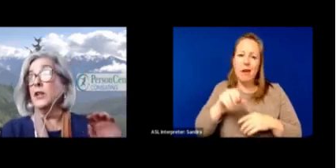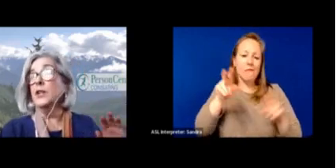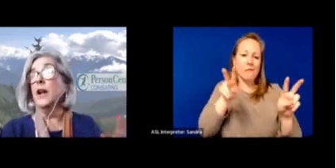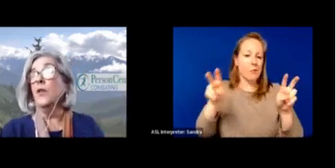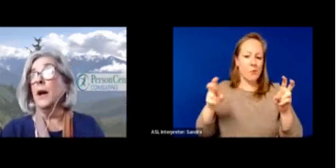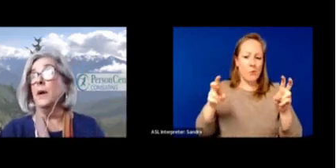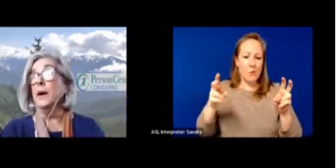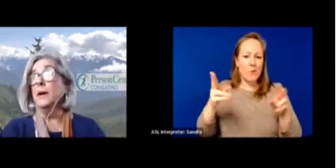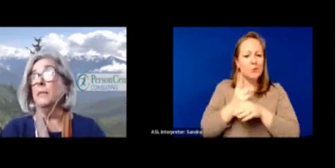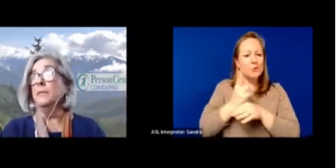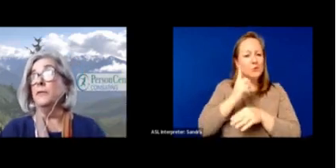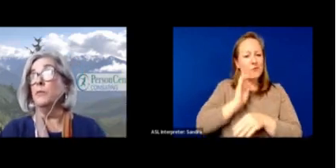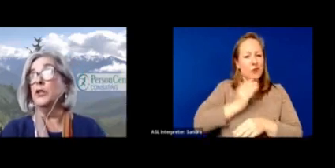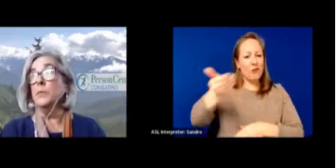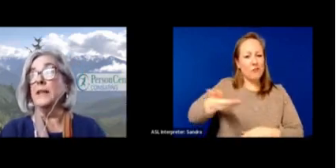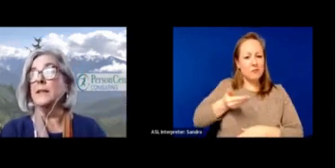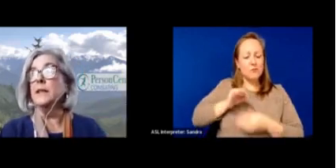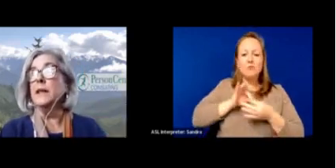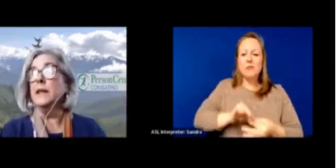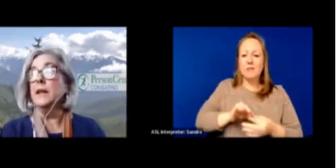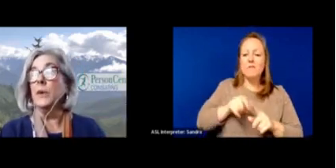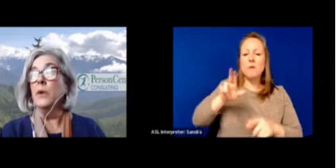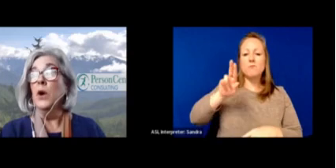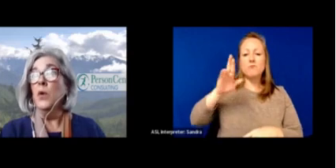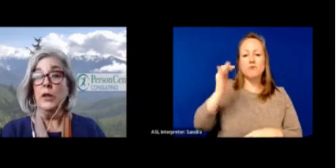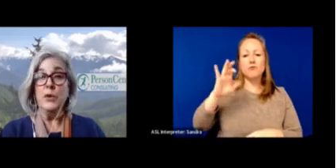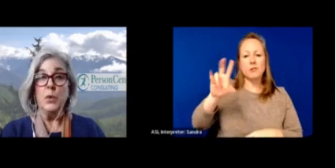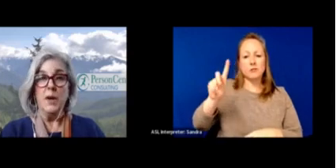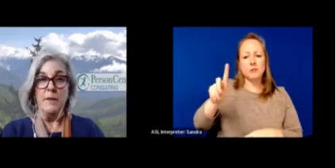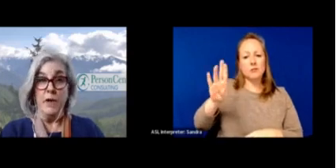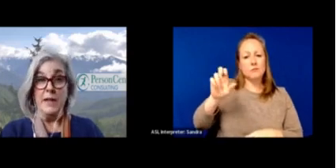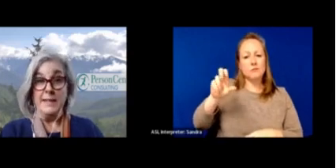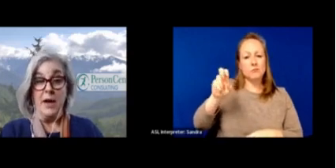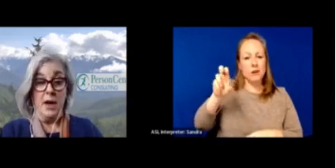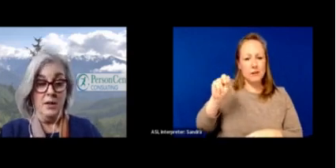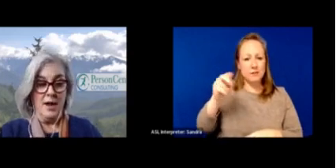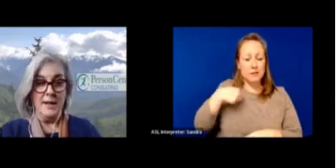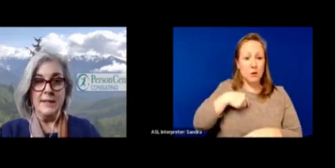equally so I think all of us know that our self confidence comes from kind of overcoming